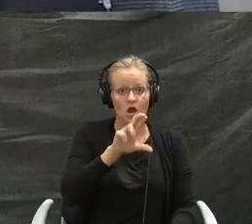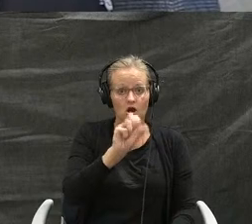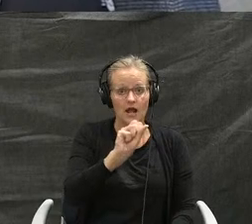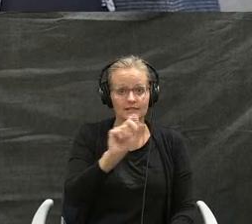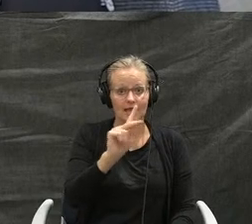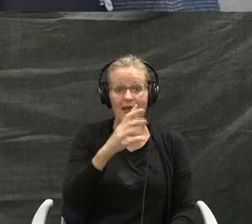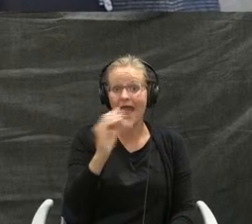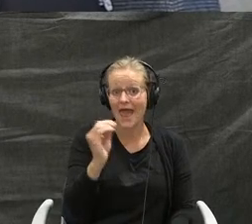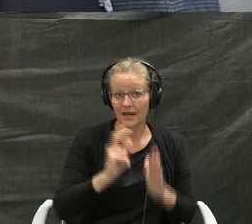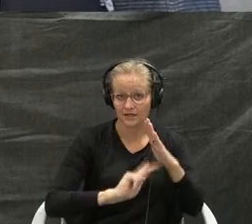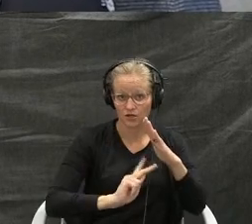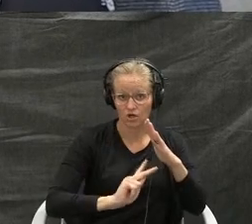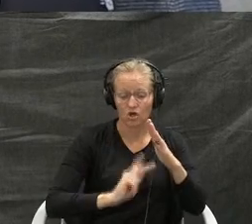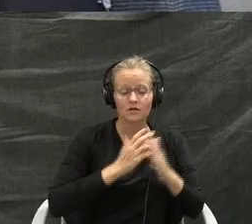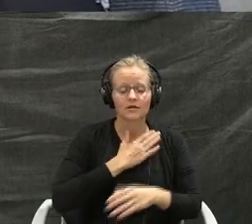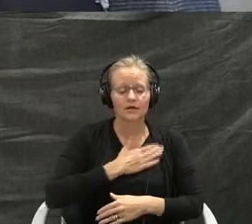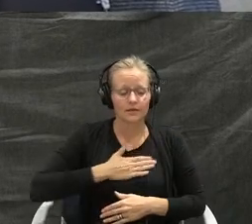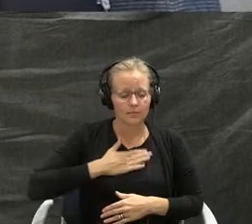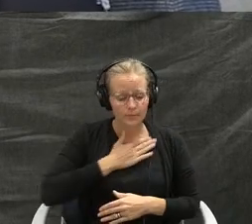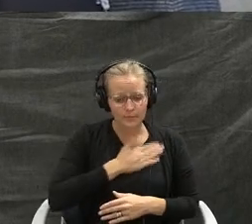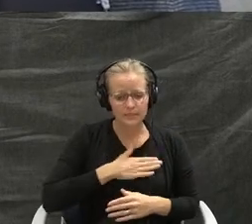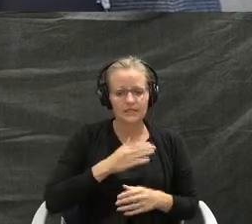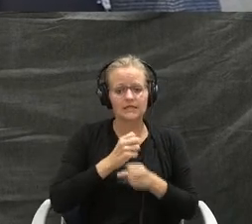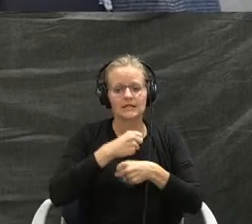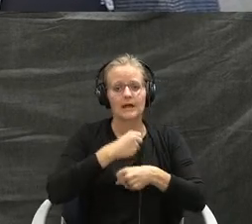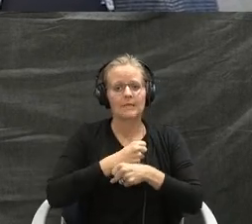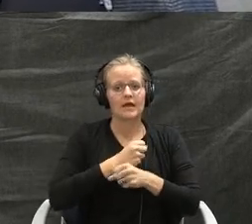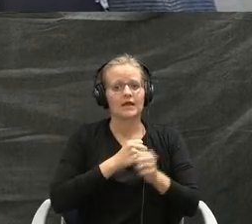and developmentally appropriate plan for this age level #1.